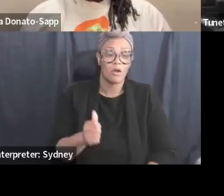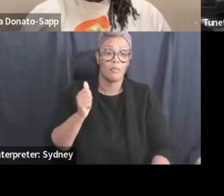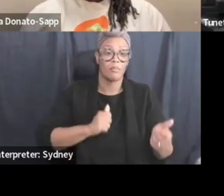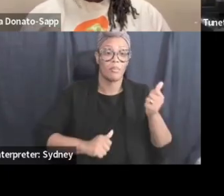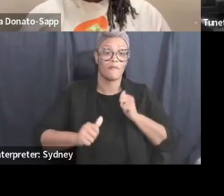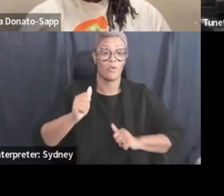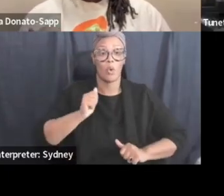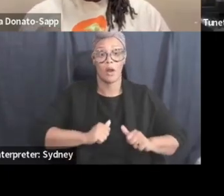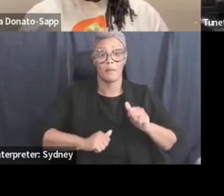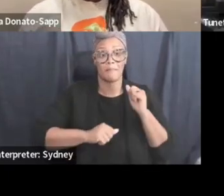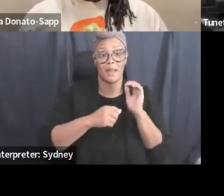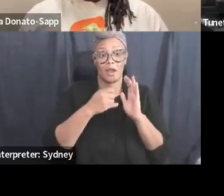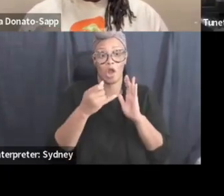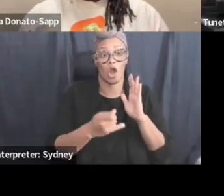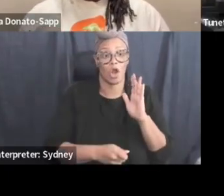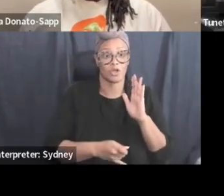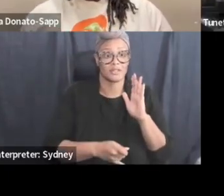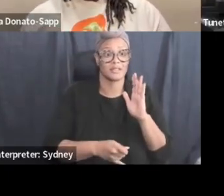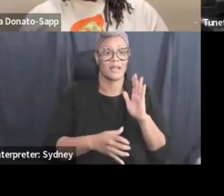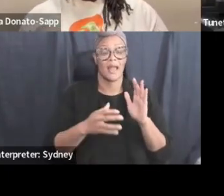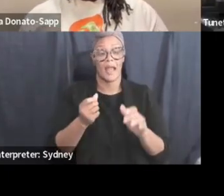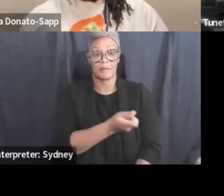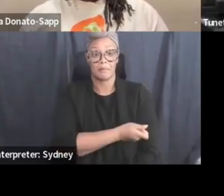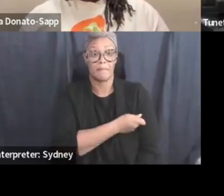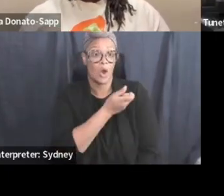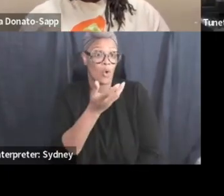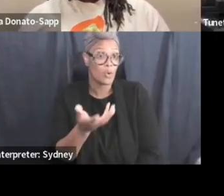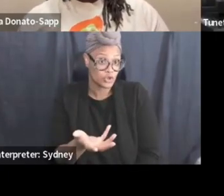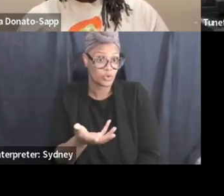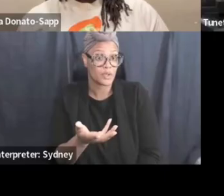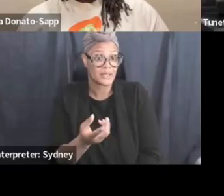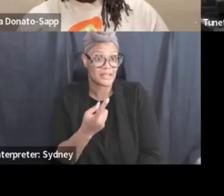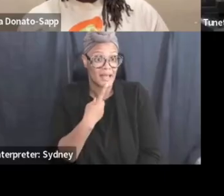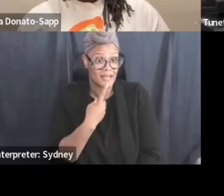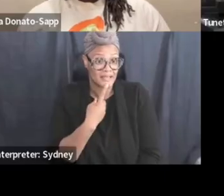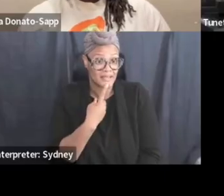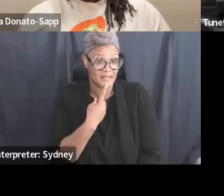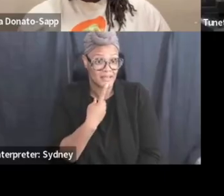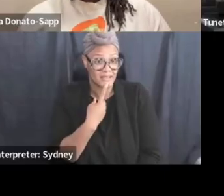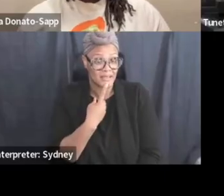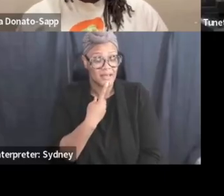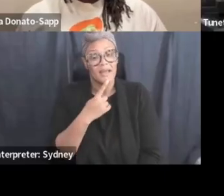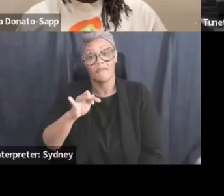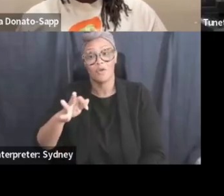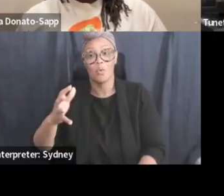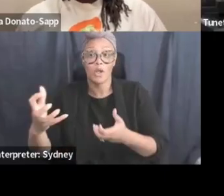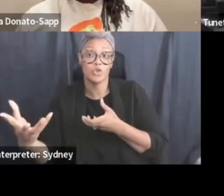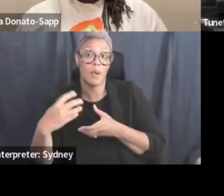that the only way to participate is to have your piece fully memorized? I have a history teacher